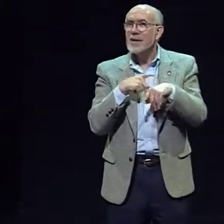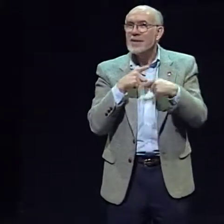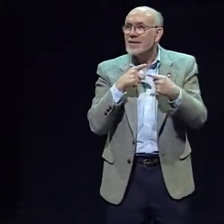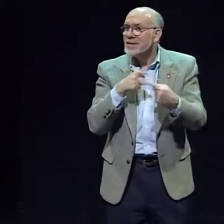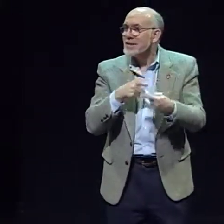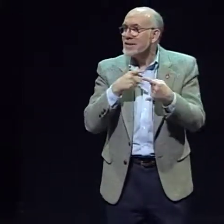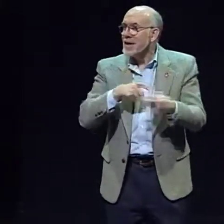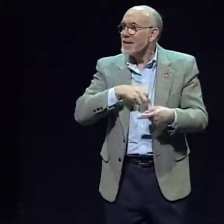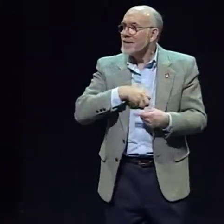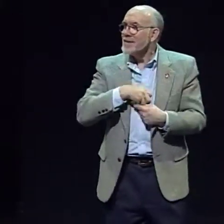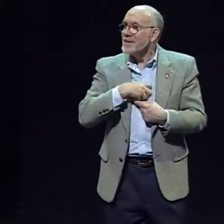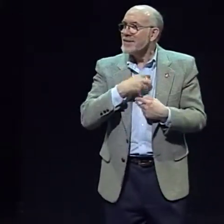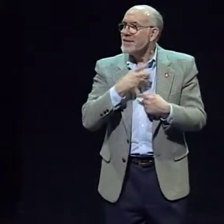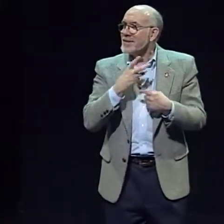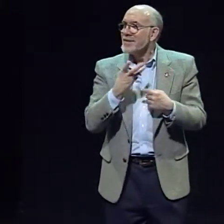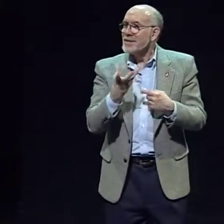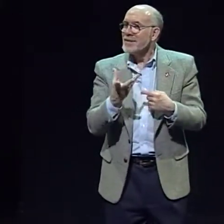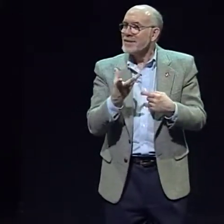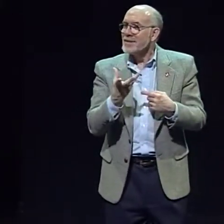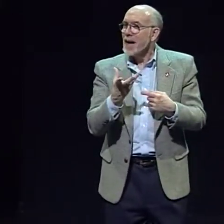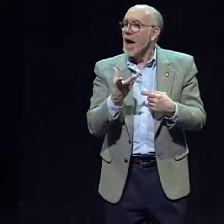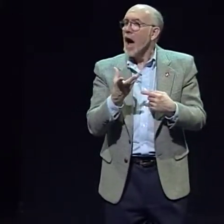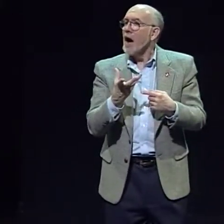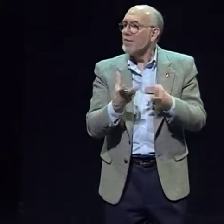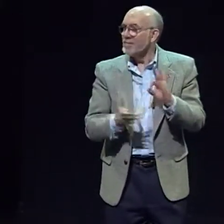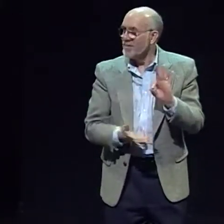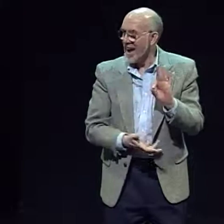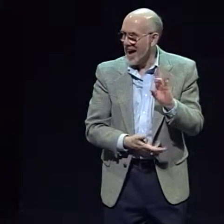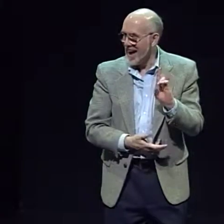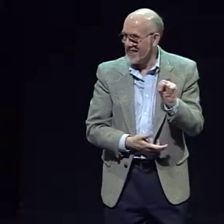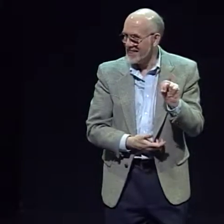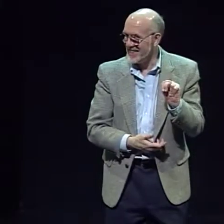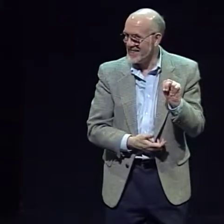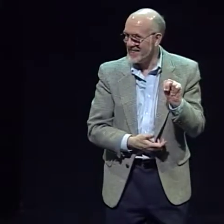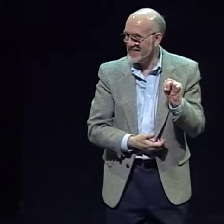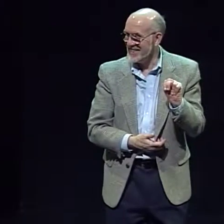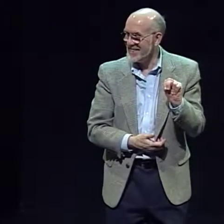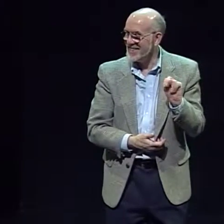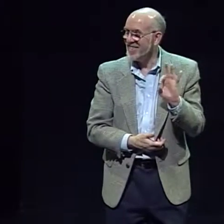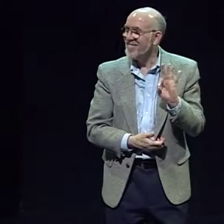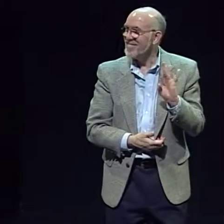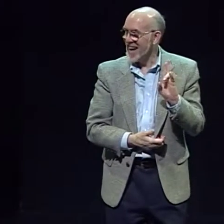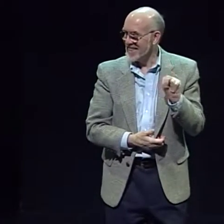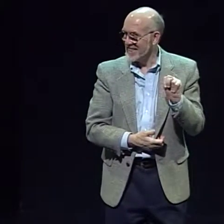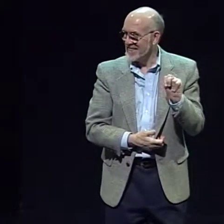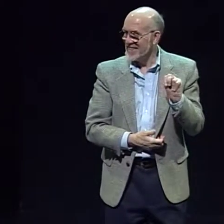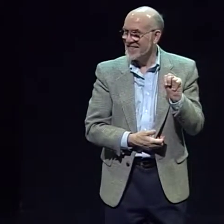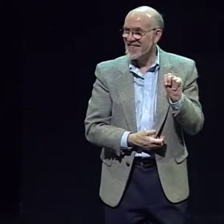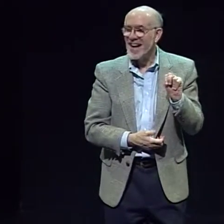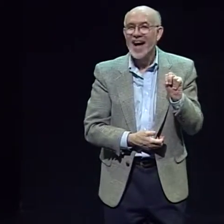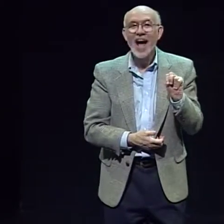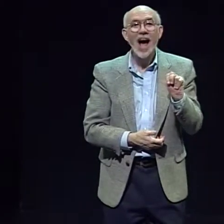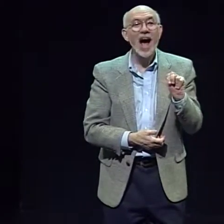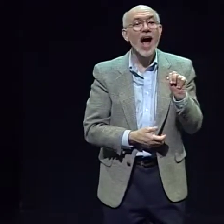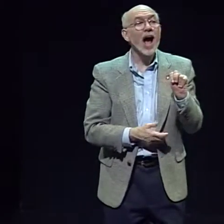THAT WAS THE FIRST TIME THAT I TRIED TO COME UP WITH POETRY, AND IT WAS SO MUCH FUN!